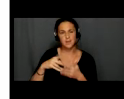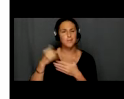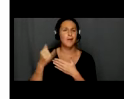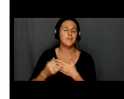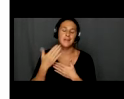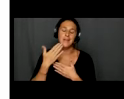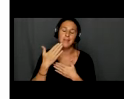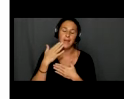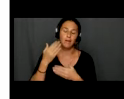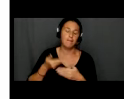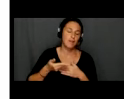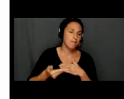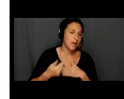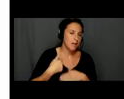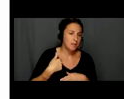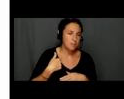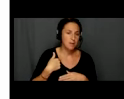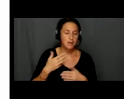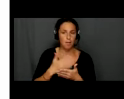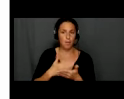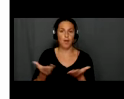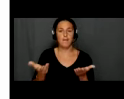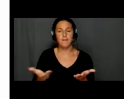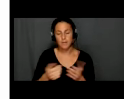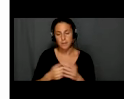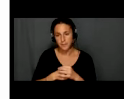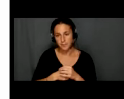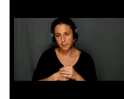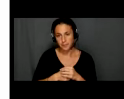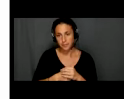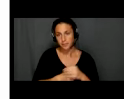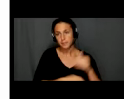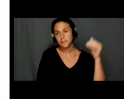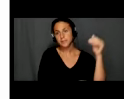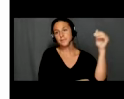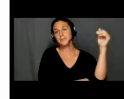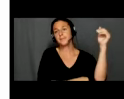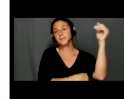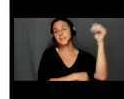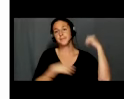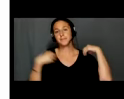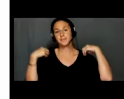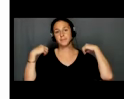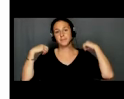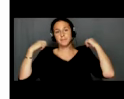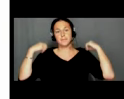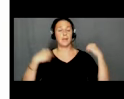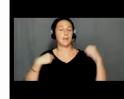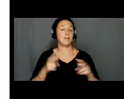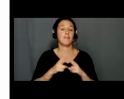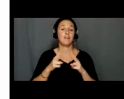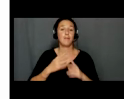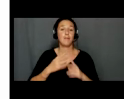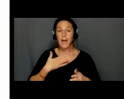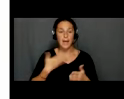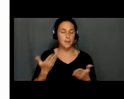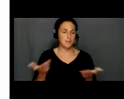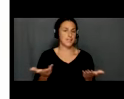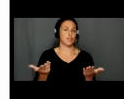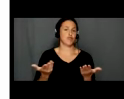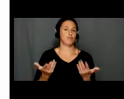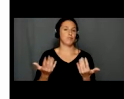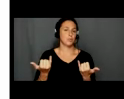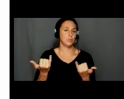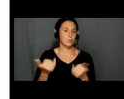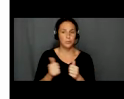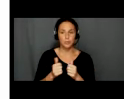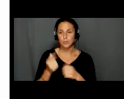very happy to be here today to tell you a little bit about my story, the fact